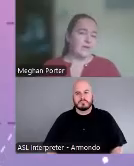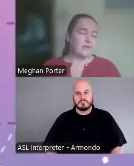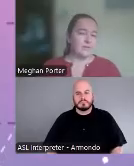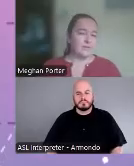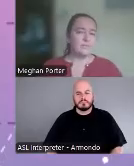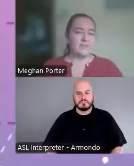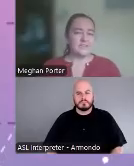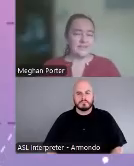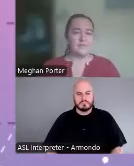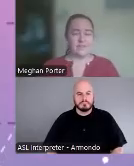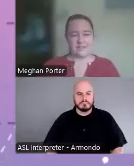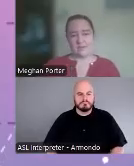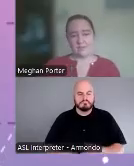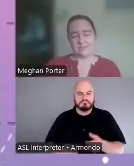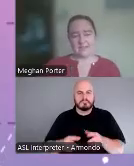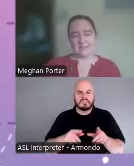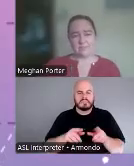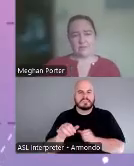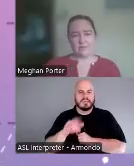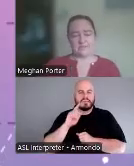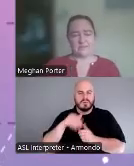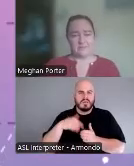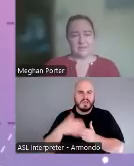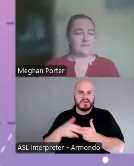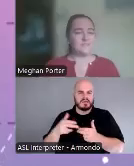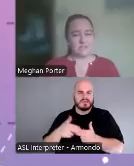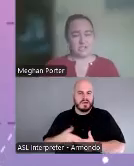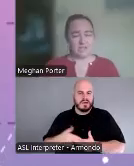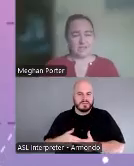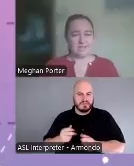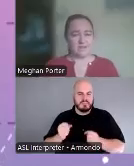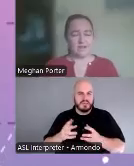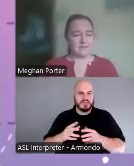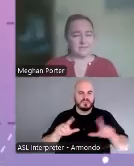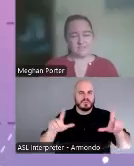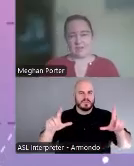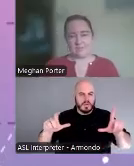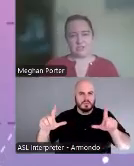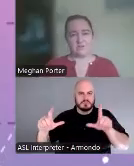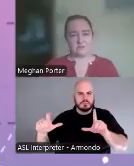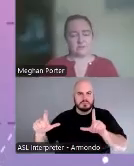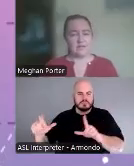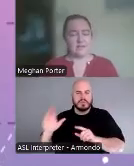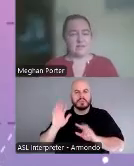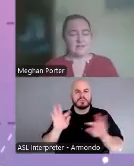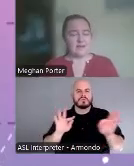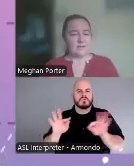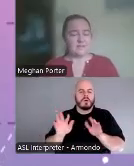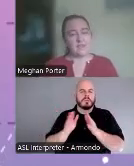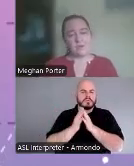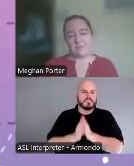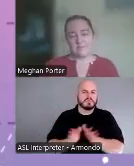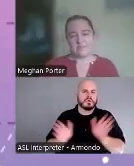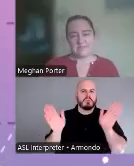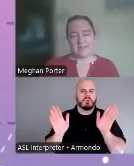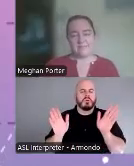They'll be the same for the next couple slides as well. There's going to be a lot of screenshots, and I'll describe the general takeaway from the slide,